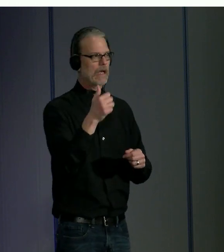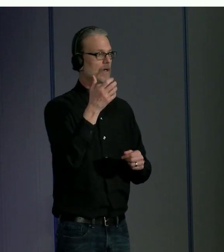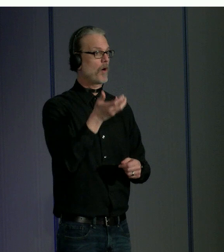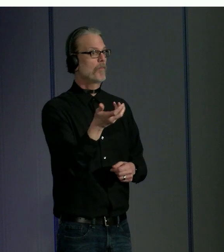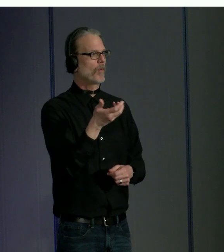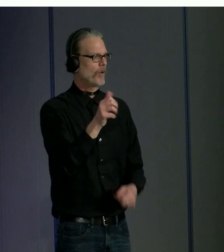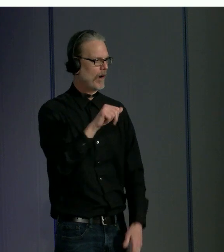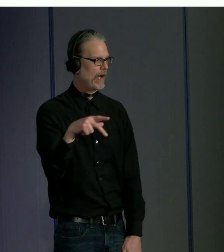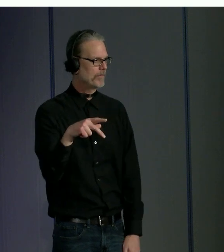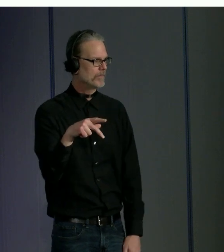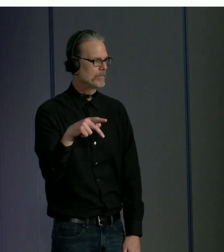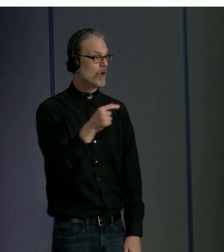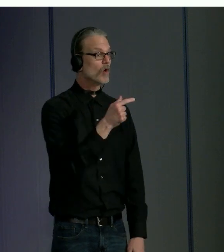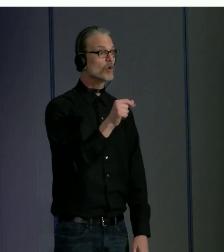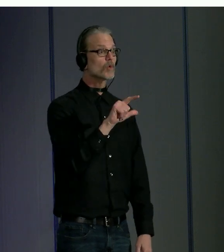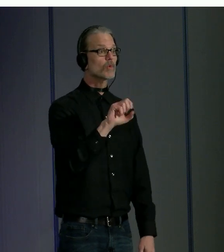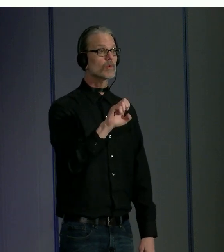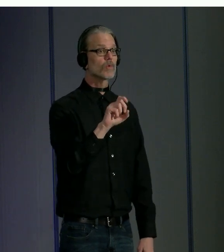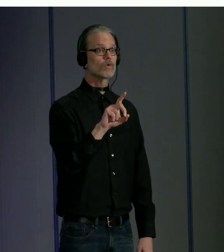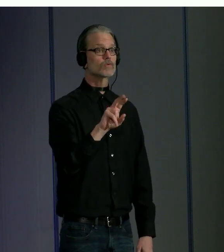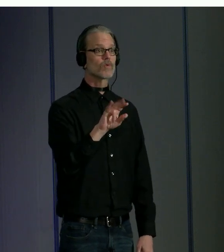Google Drive. Look at Google Drive.